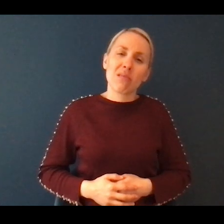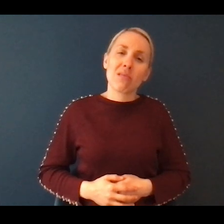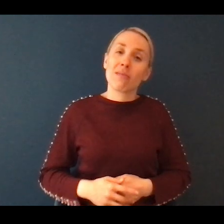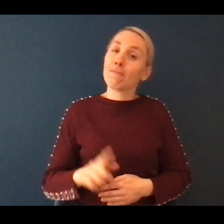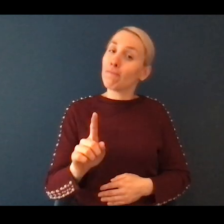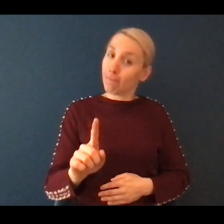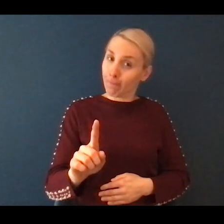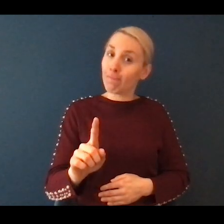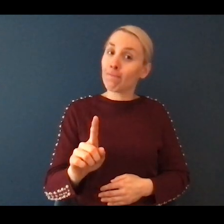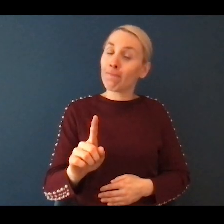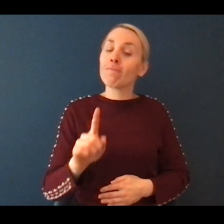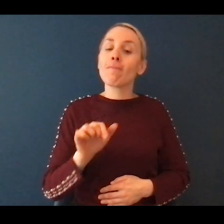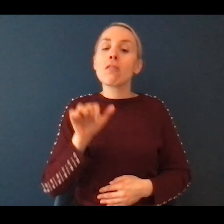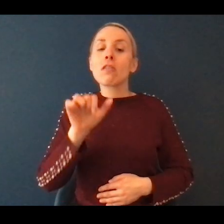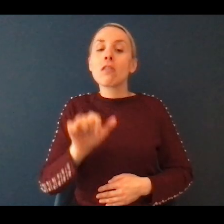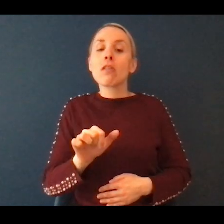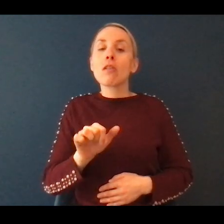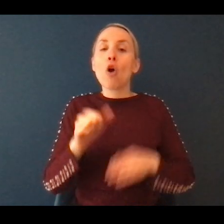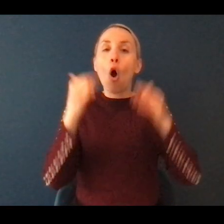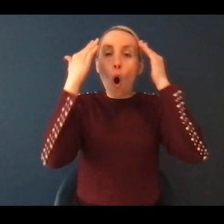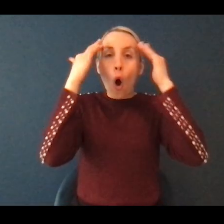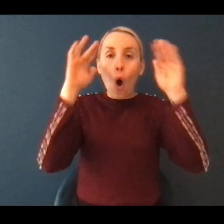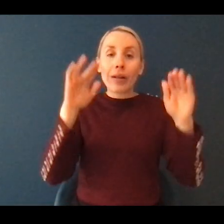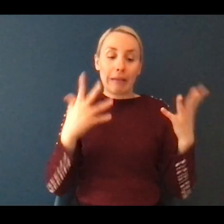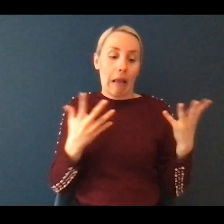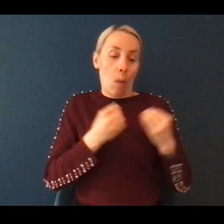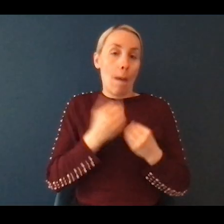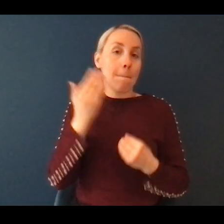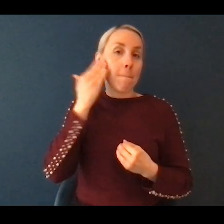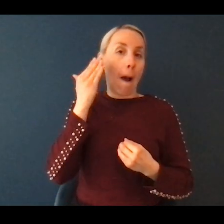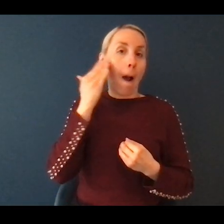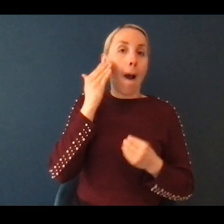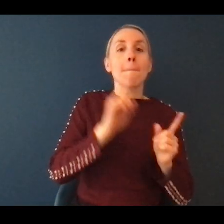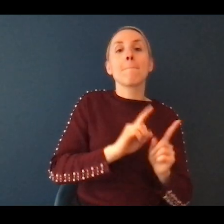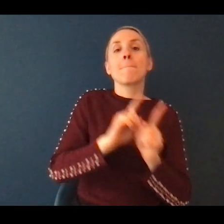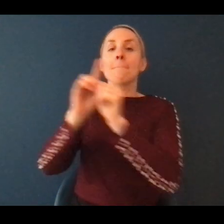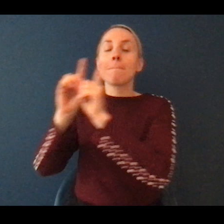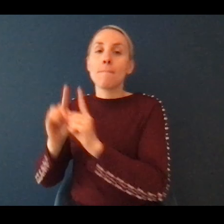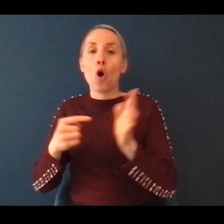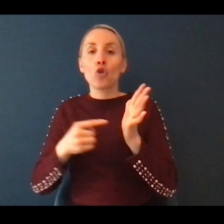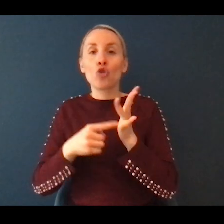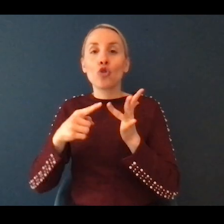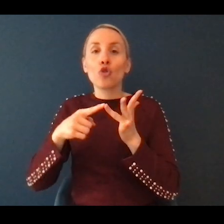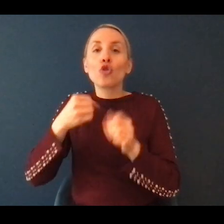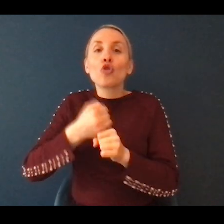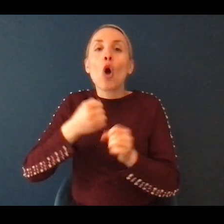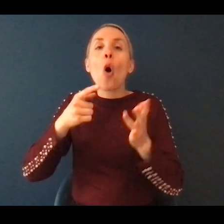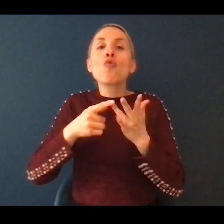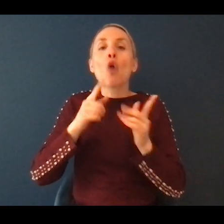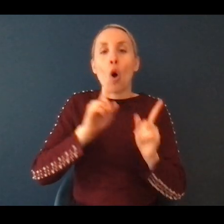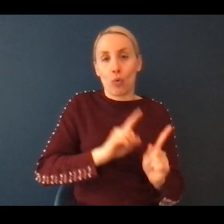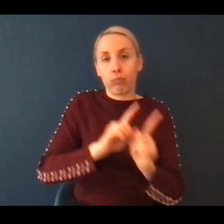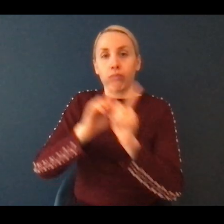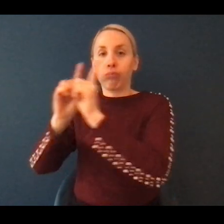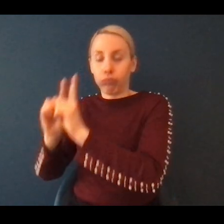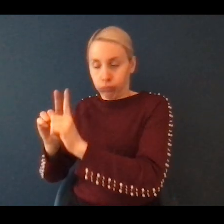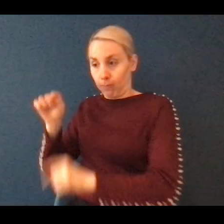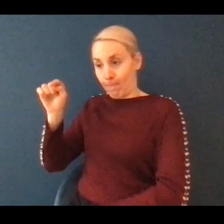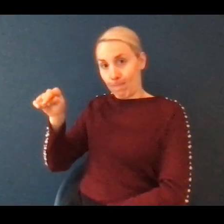my mom in a trip to Togo which is our home country we were in Lomé and we spent a lot